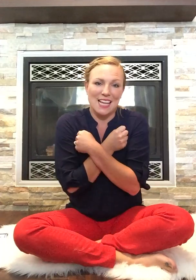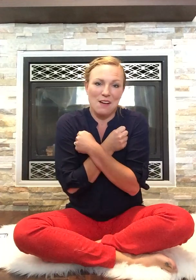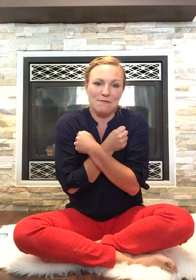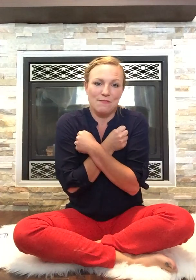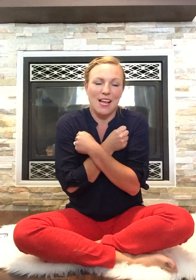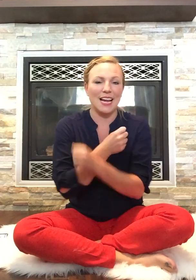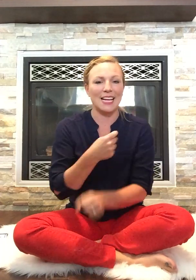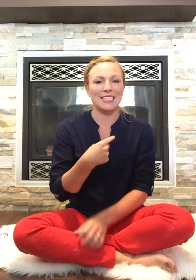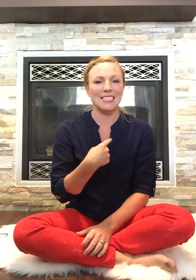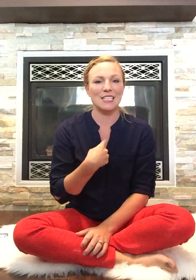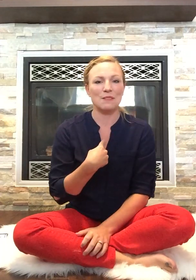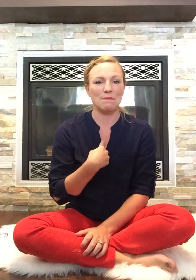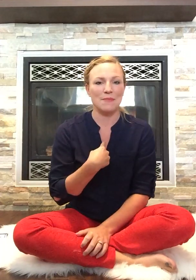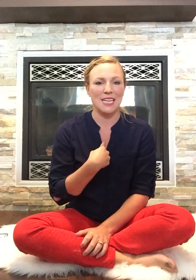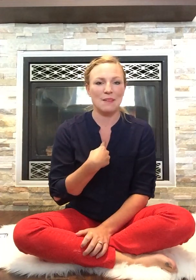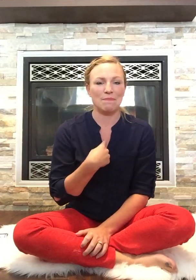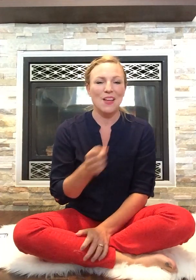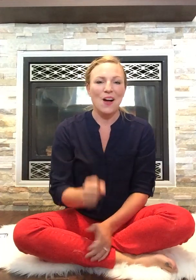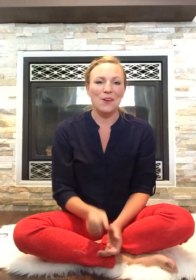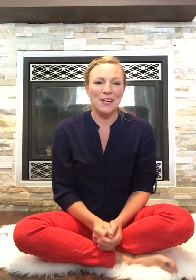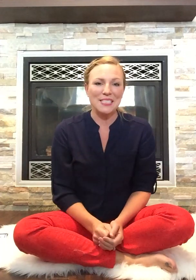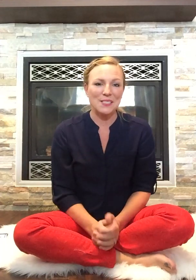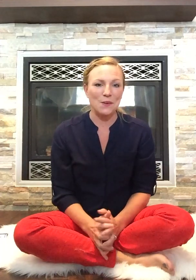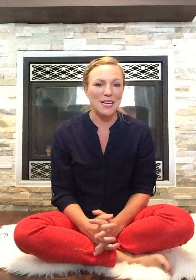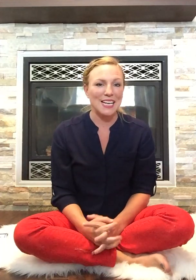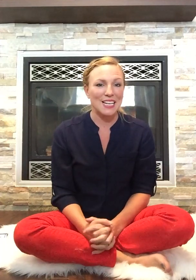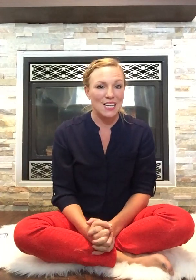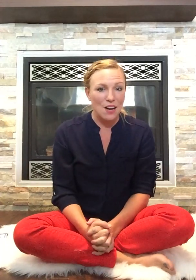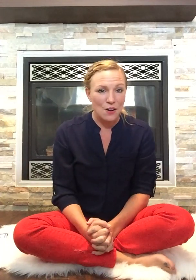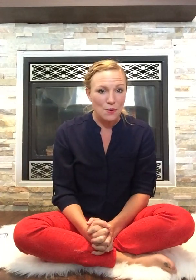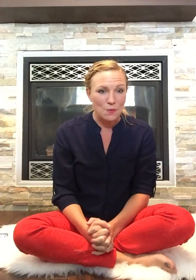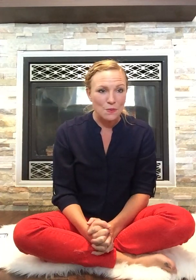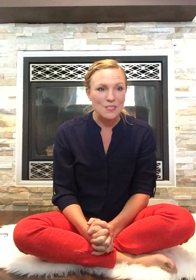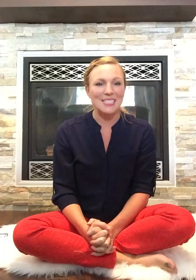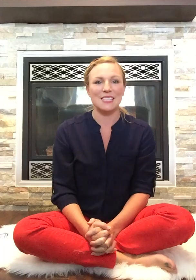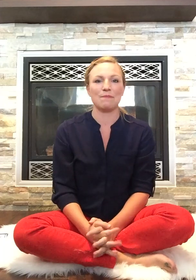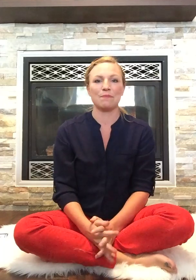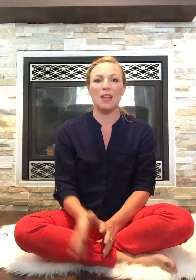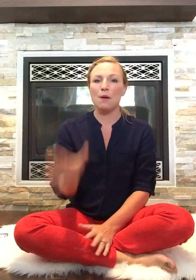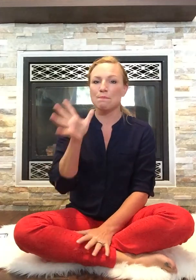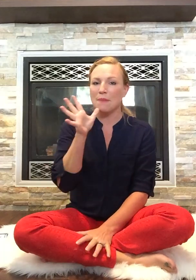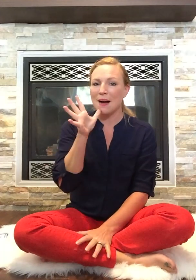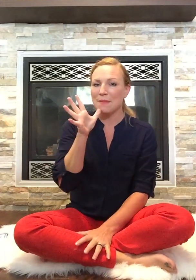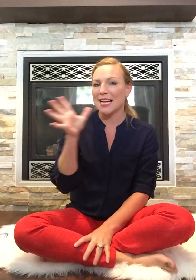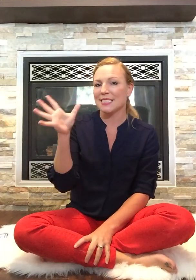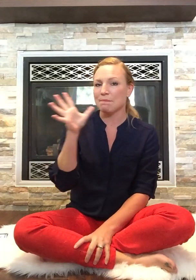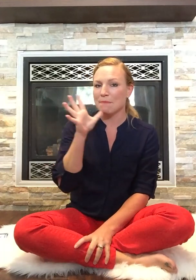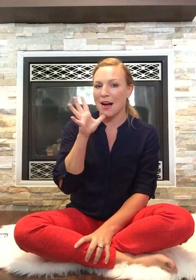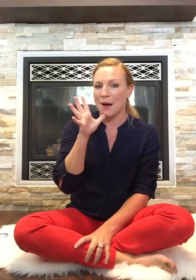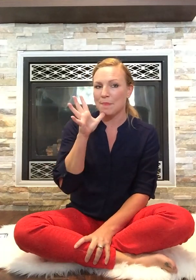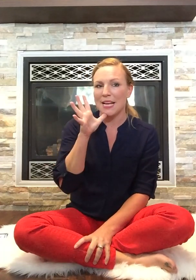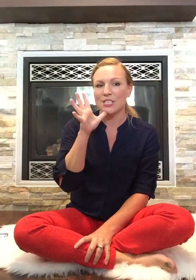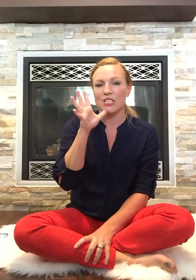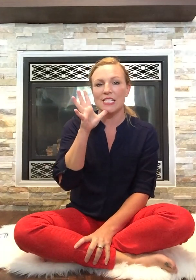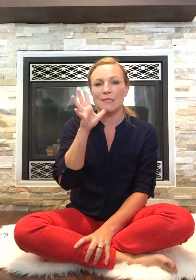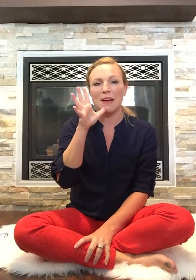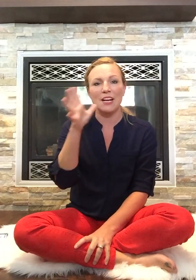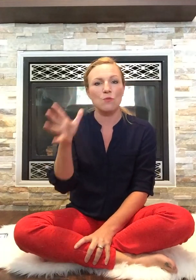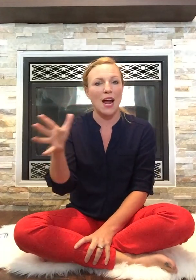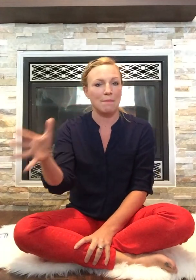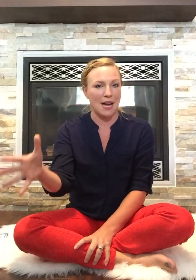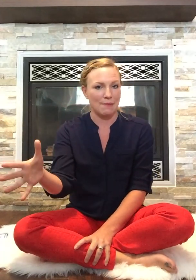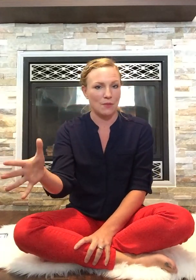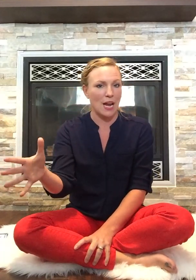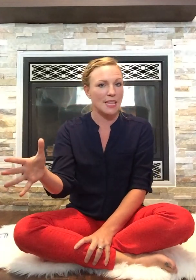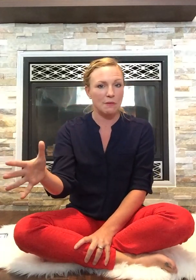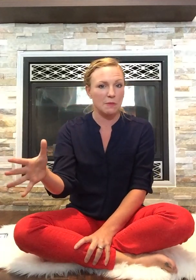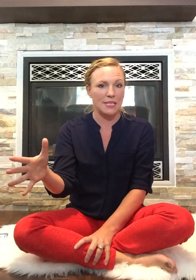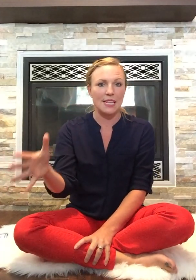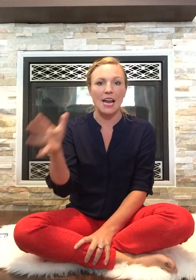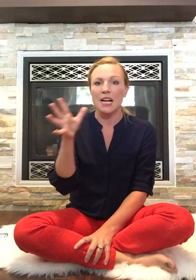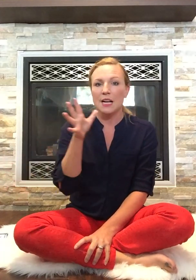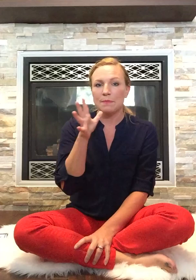LOVE and ME. Alright, so it goes: MOM has a MOM, and she's my GRANDMA. Okay, then we repeat that,